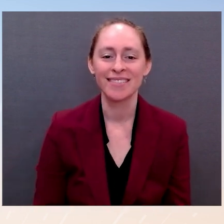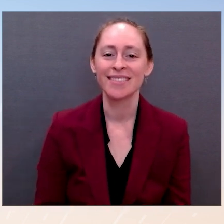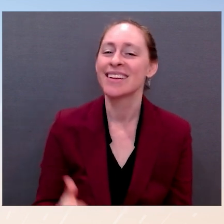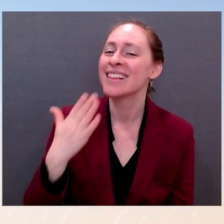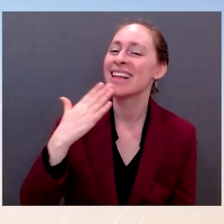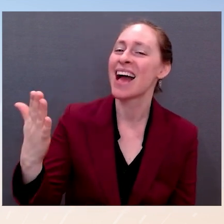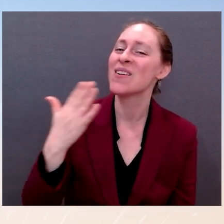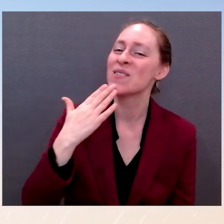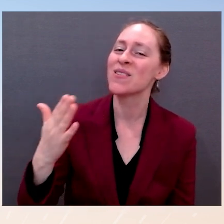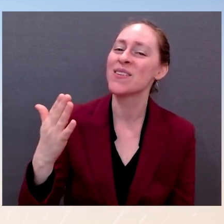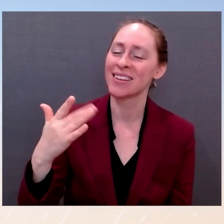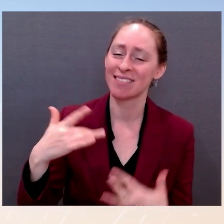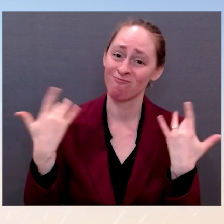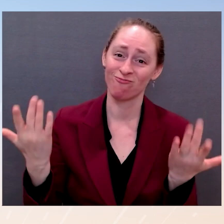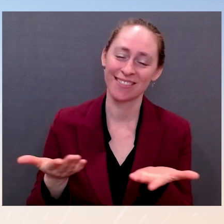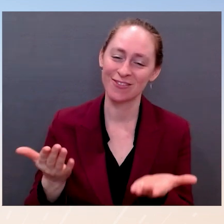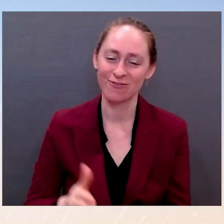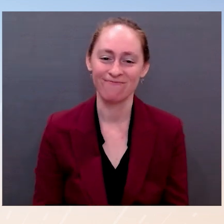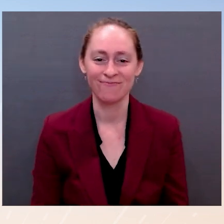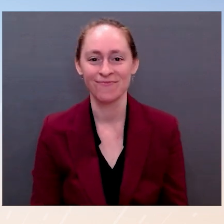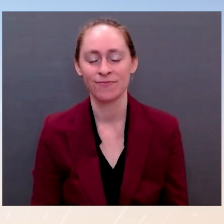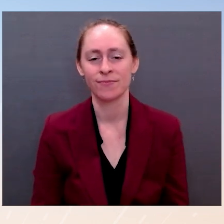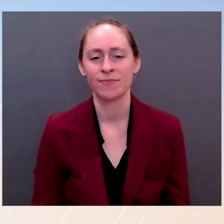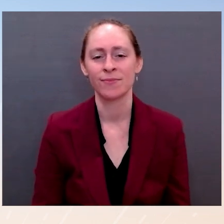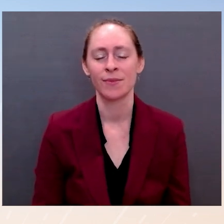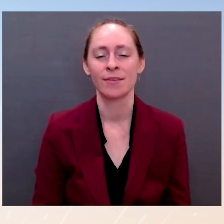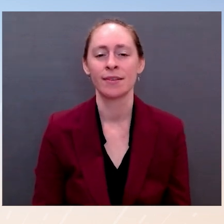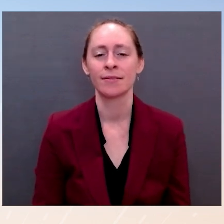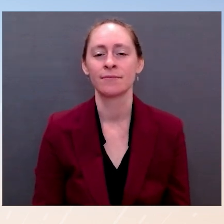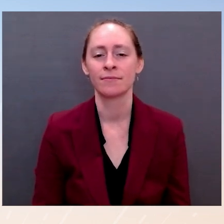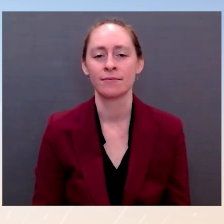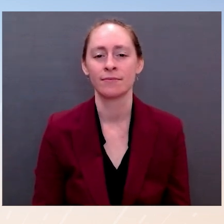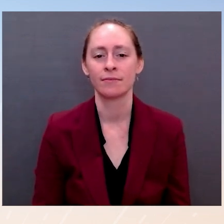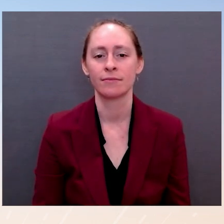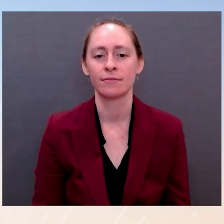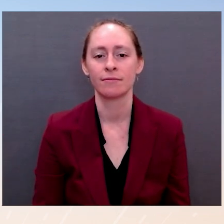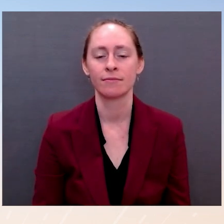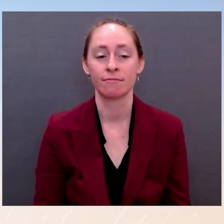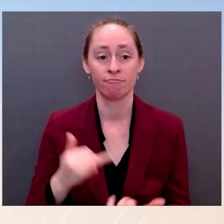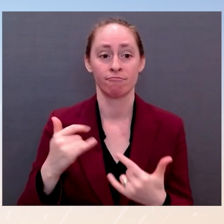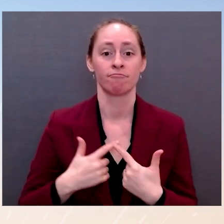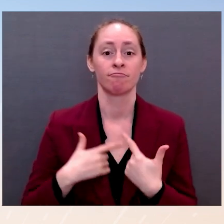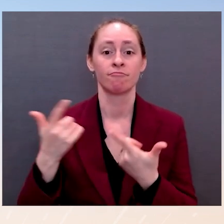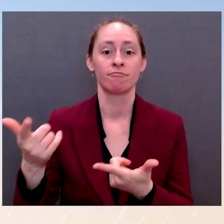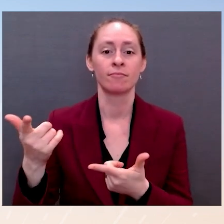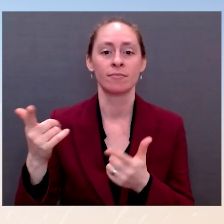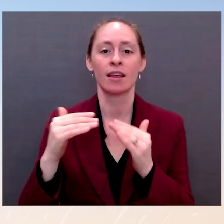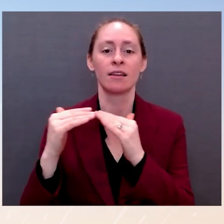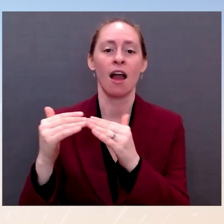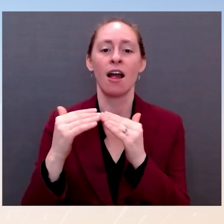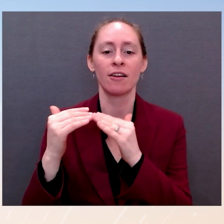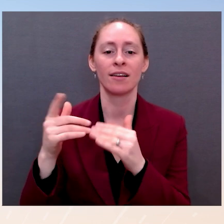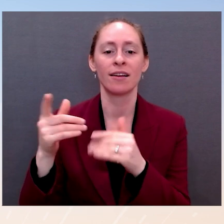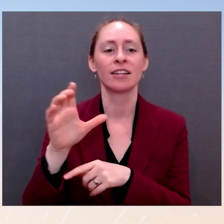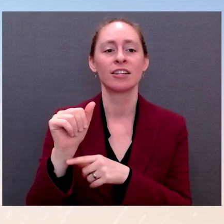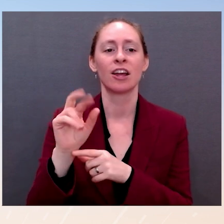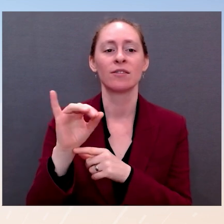Grant Hill: Thank you. Dr. Martin: It's an honor I'm going to hand it back over to my incredible colleague here at the White House, Carissa Smith.